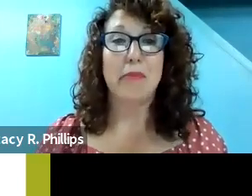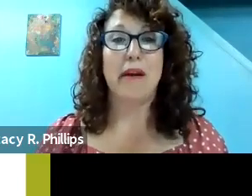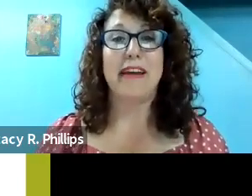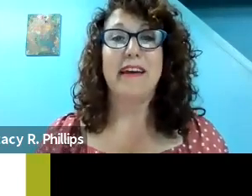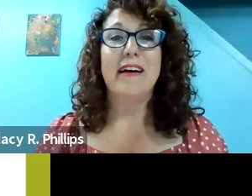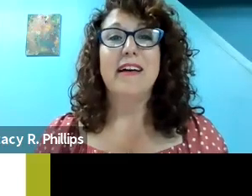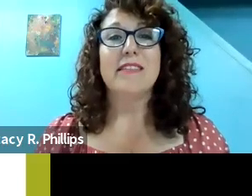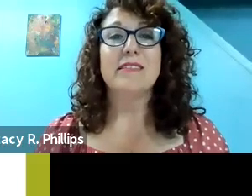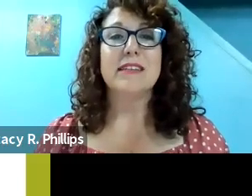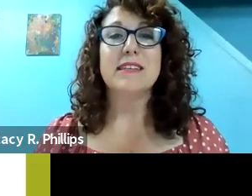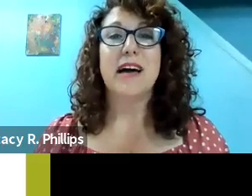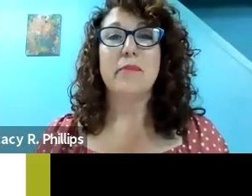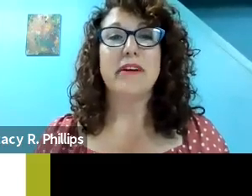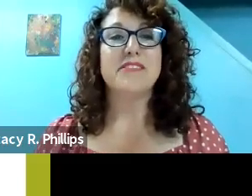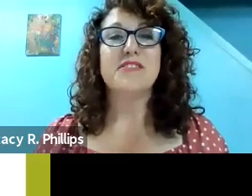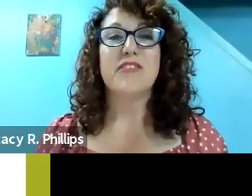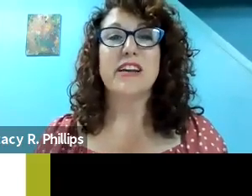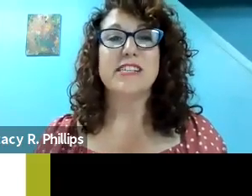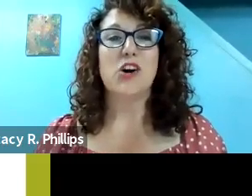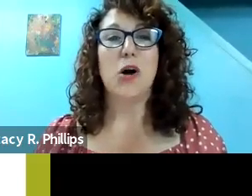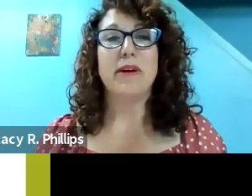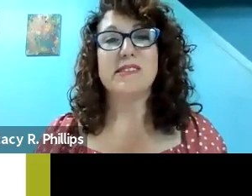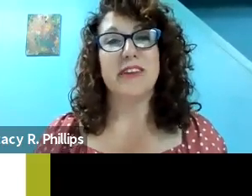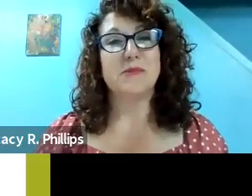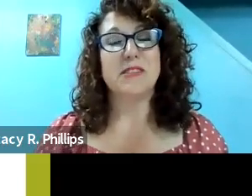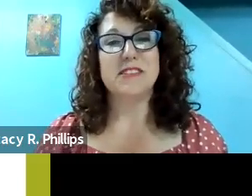library. The lending library is free to all Pennsylvanians with